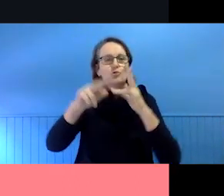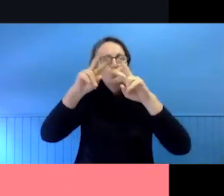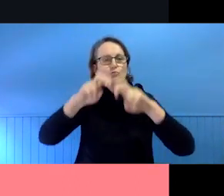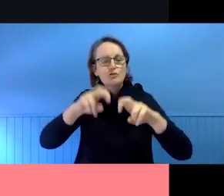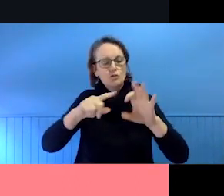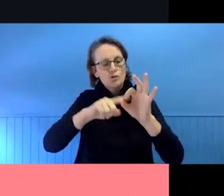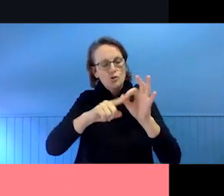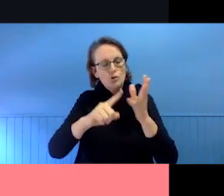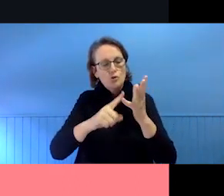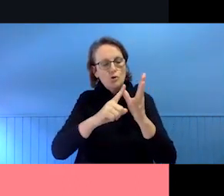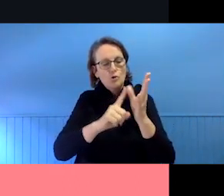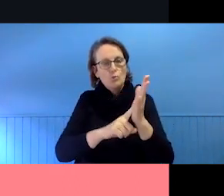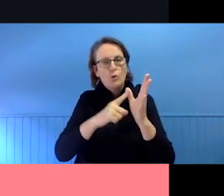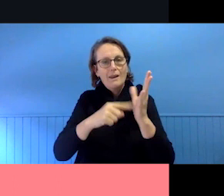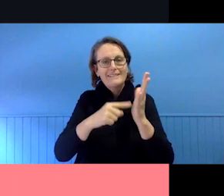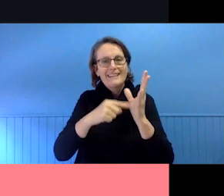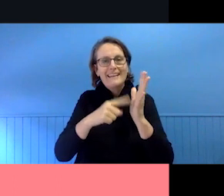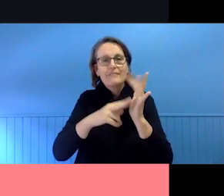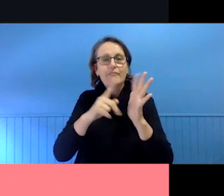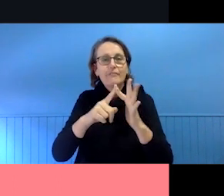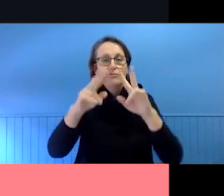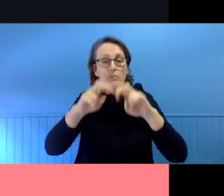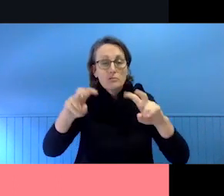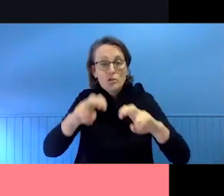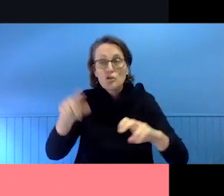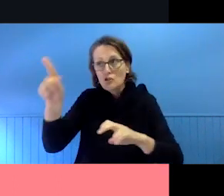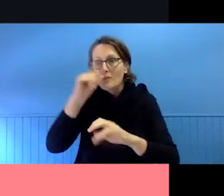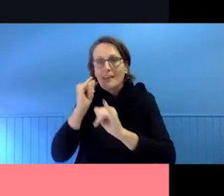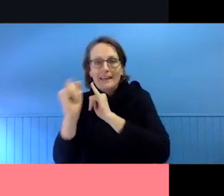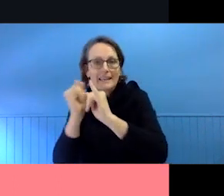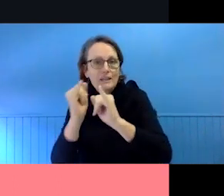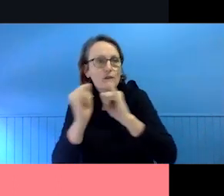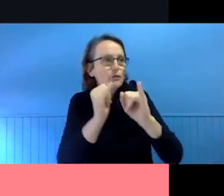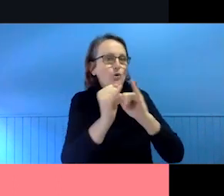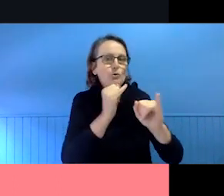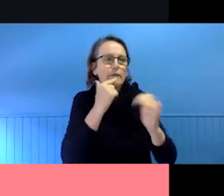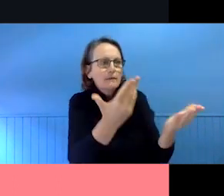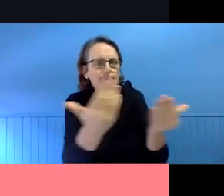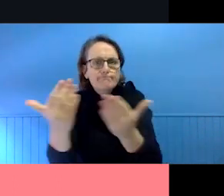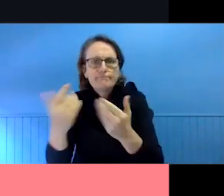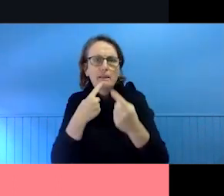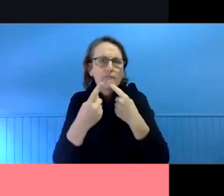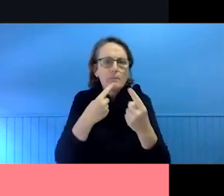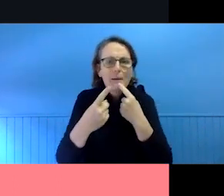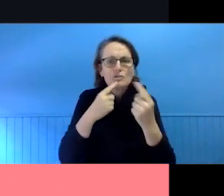conducting interviews with some of your audience members and key stakeholders, and gathering information on how your messages